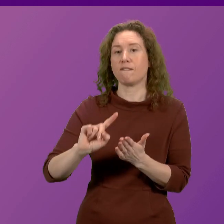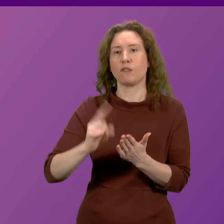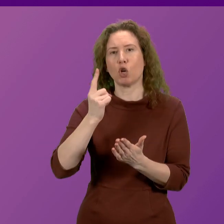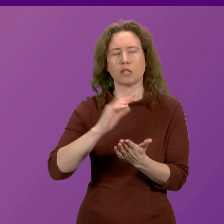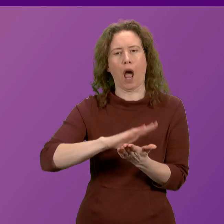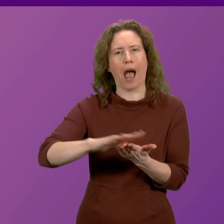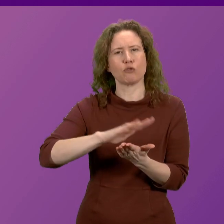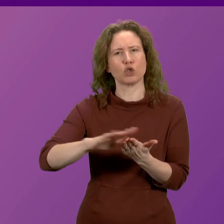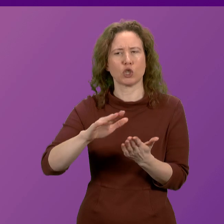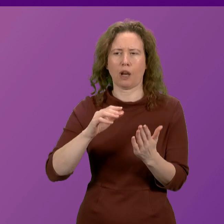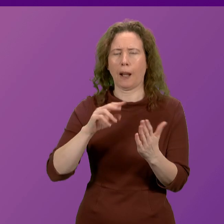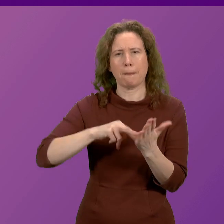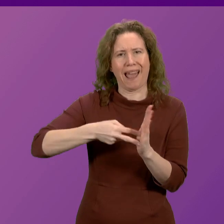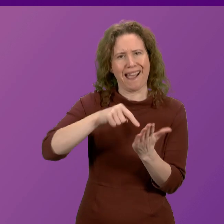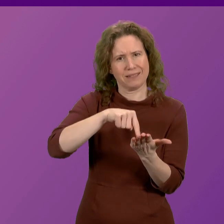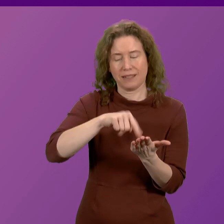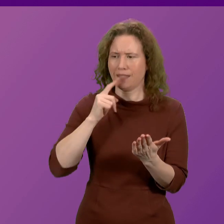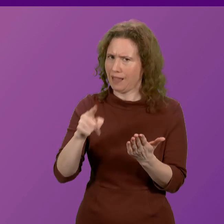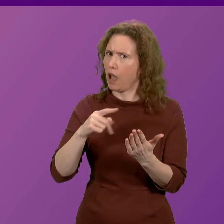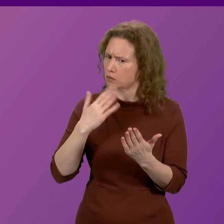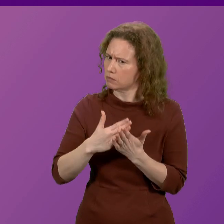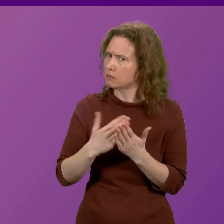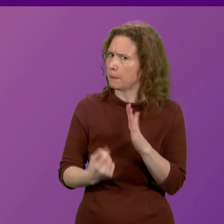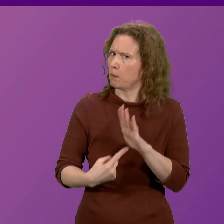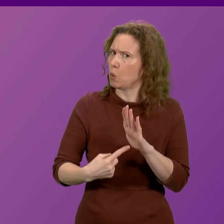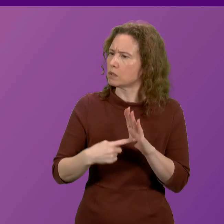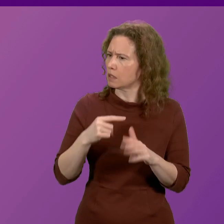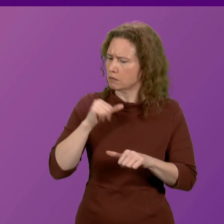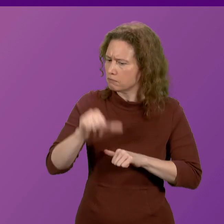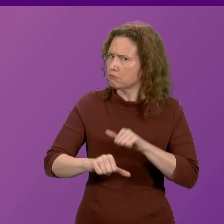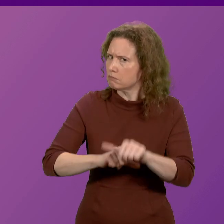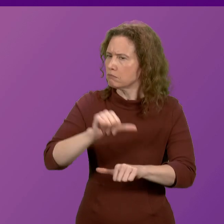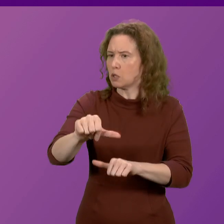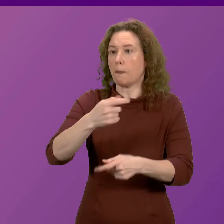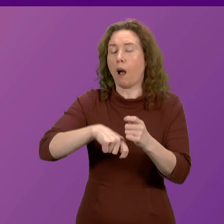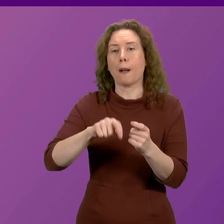marks a milestone in the country’s journey to becoming a hydrogen-exporting nation. The plan